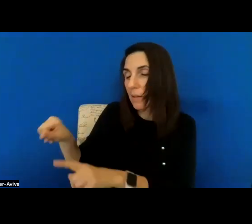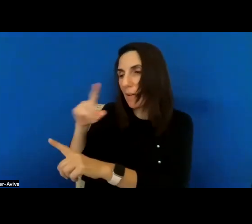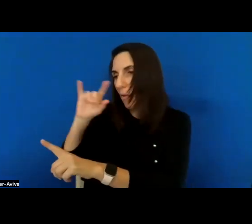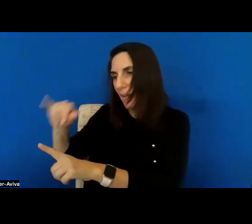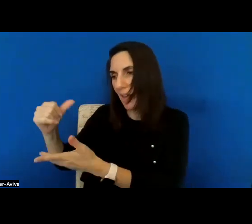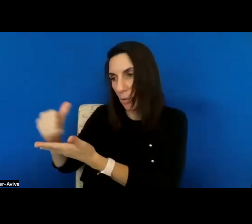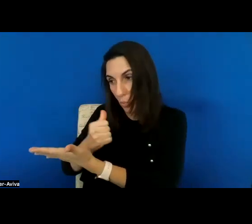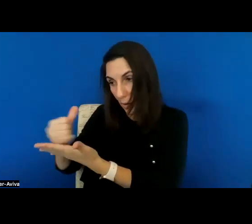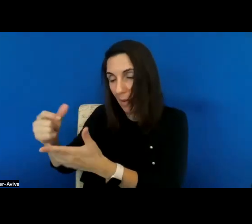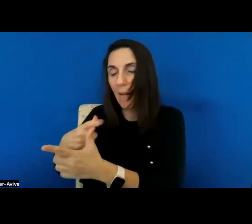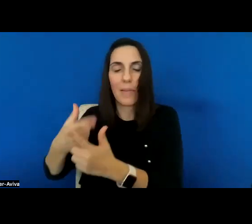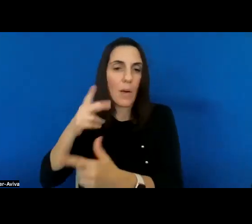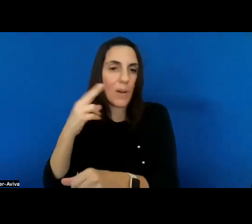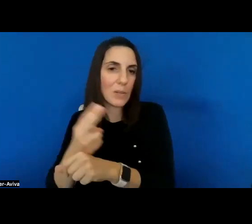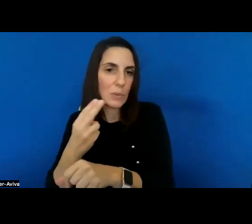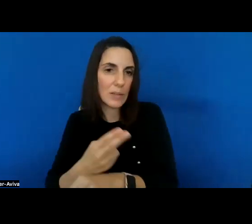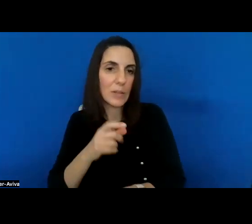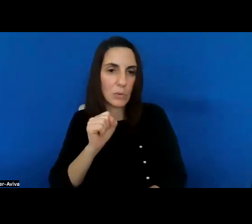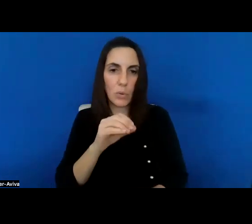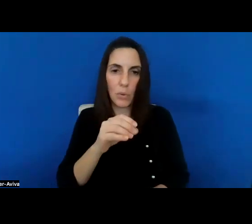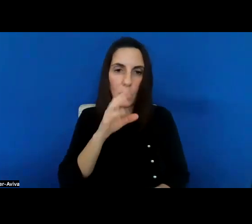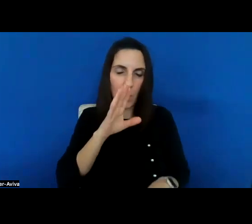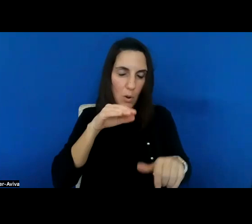and make a distribution to that connected, able account.